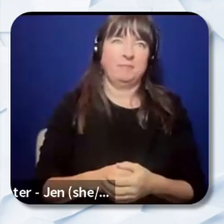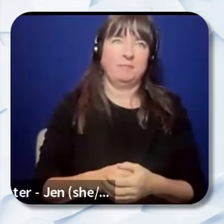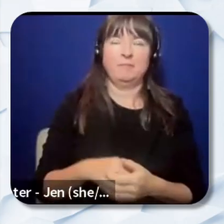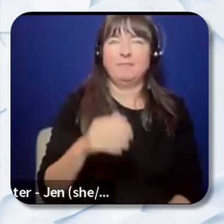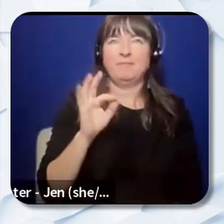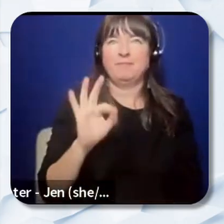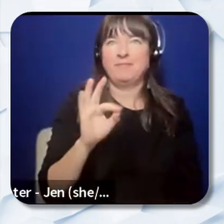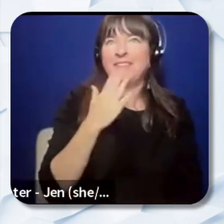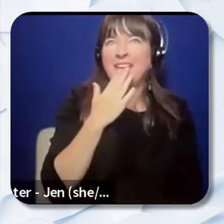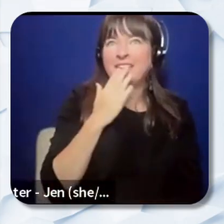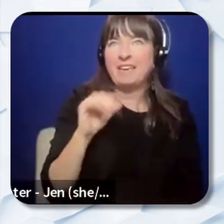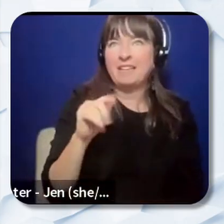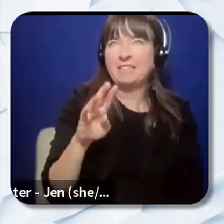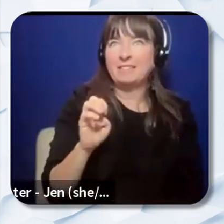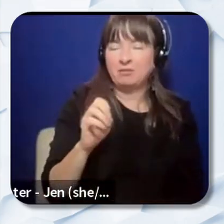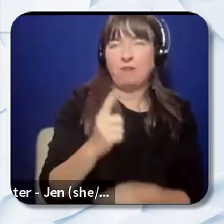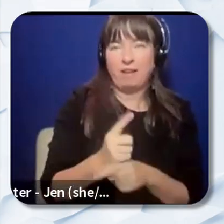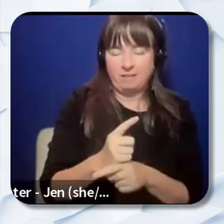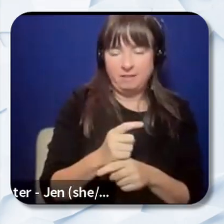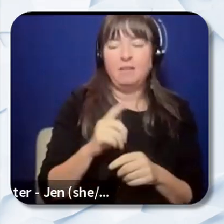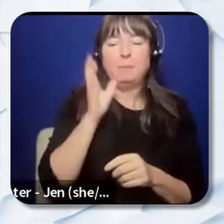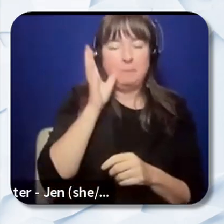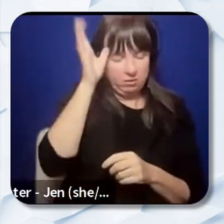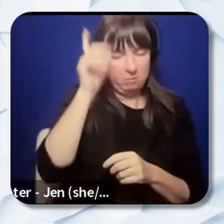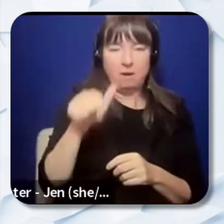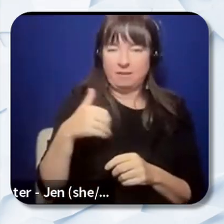Yes the classroom to home right? Parents have to have the buy-in and build trust.